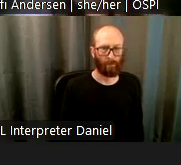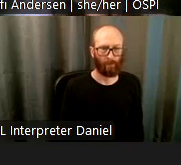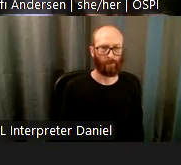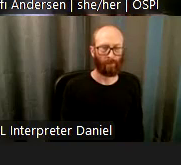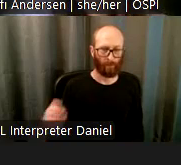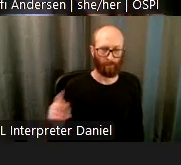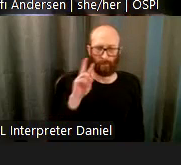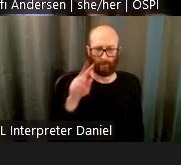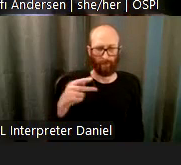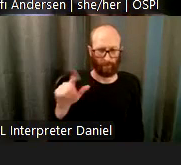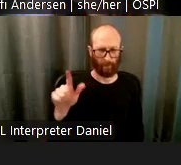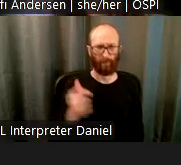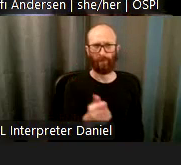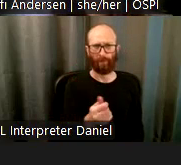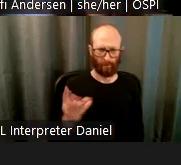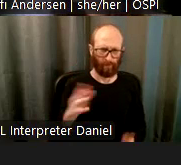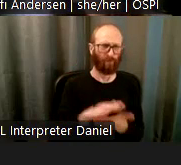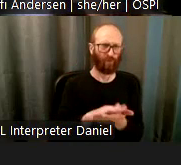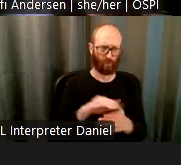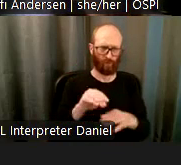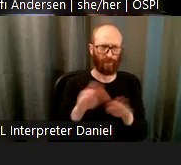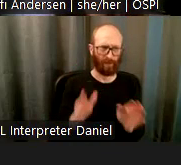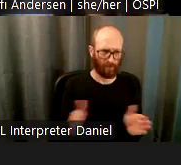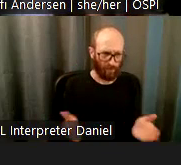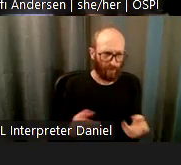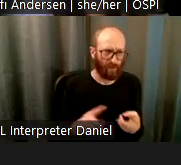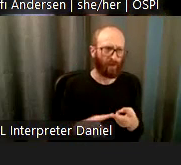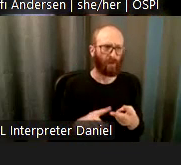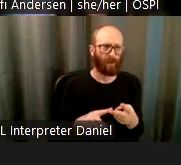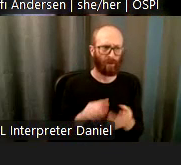We have quite a few school counselors here, as well as school psychologists,